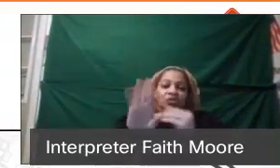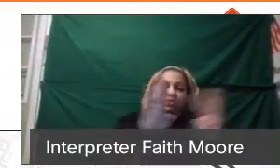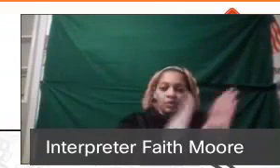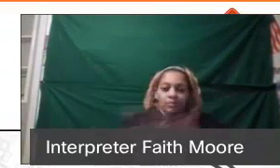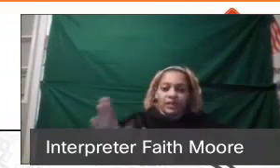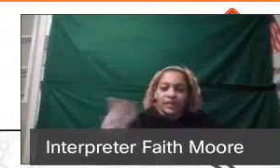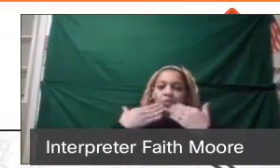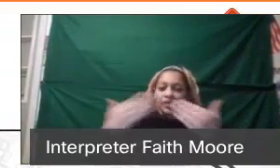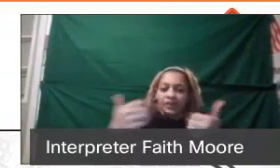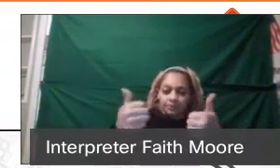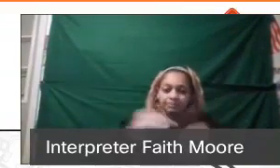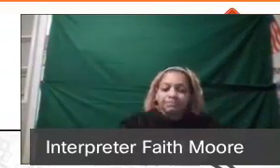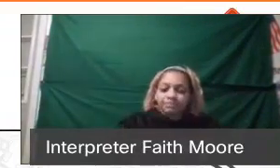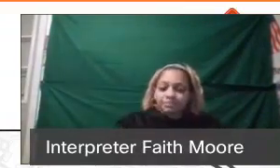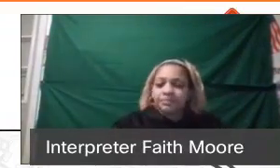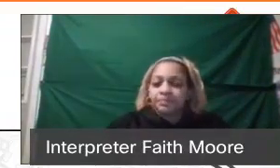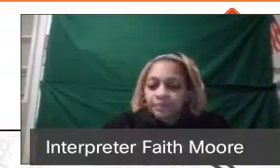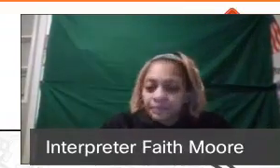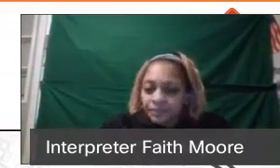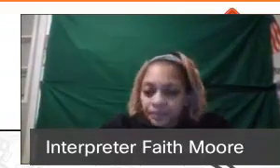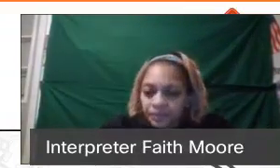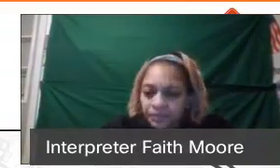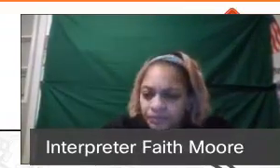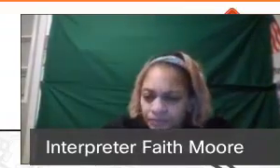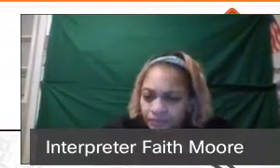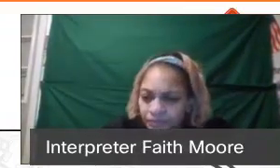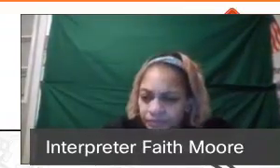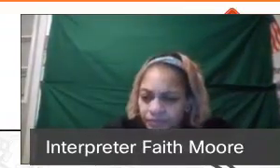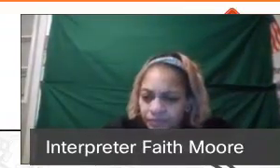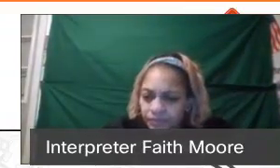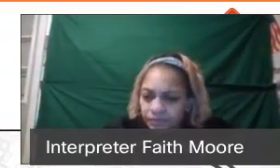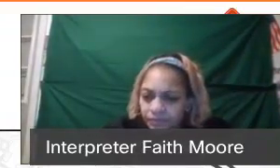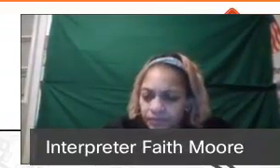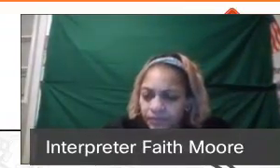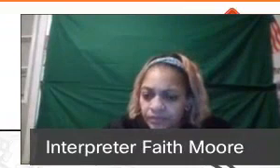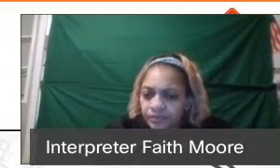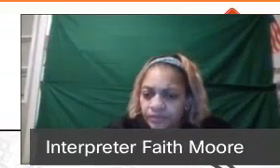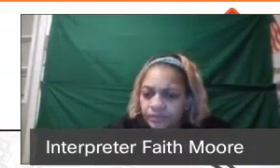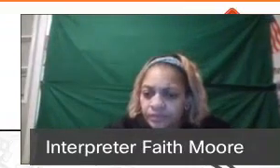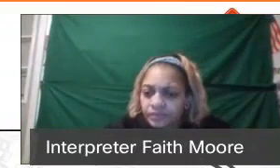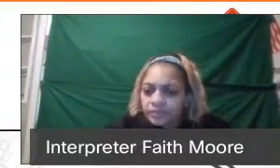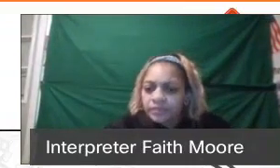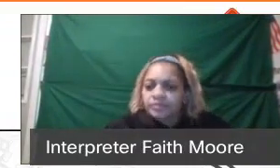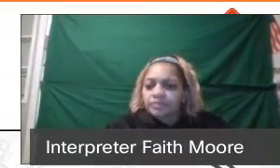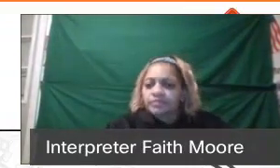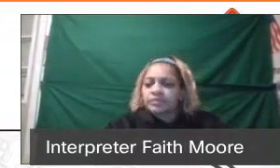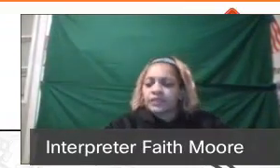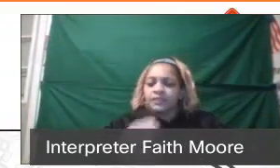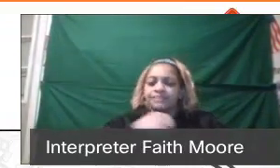Yeah. So, yeah, sorry, we started skip by kind of breeze by them, but.